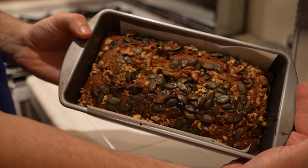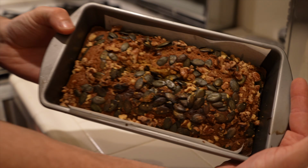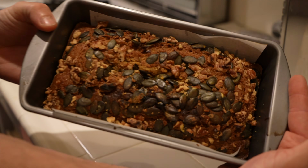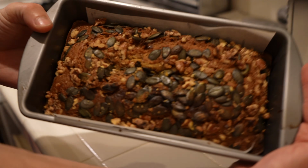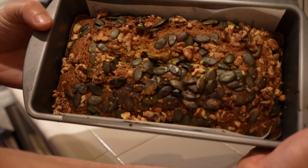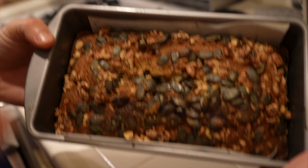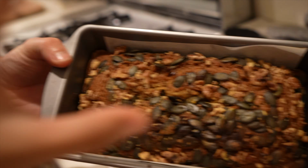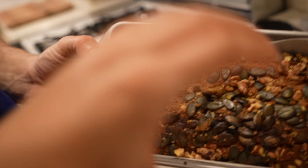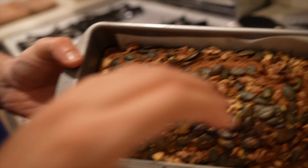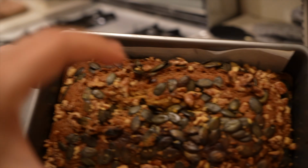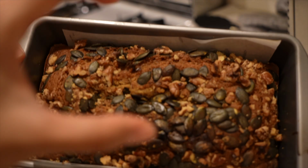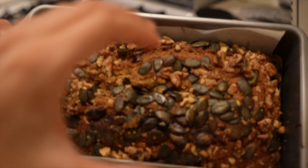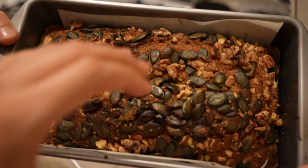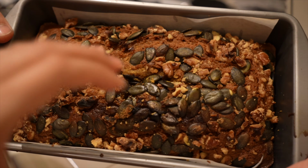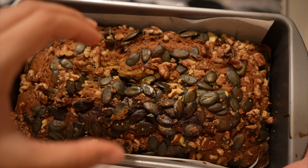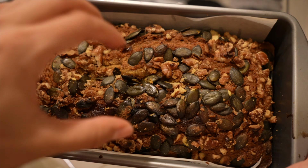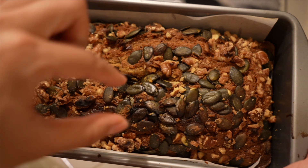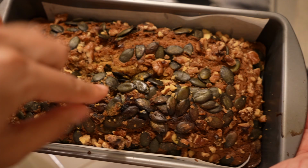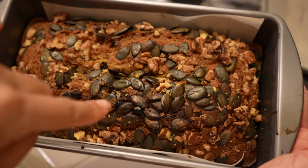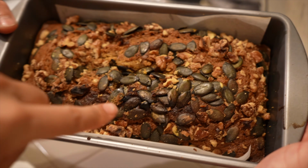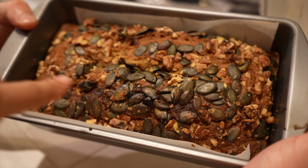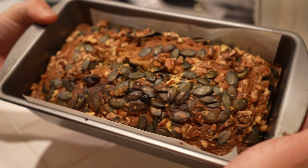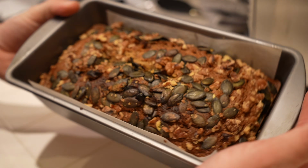looks so caramelized